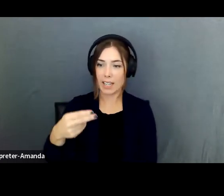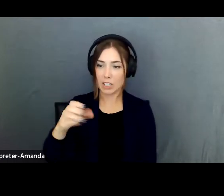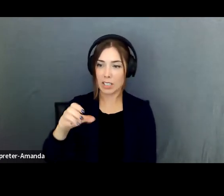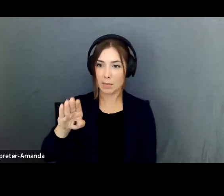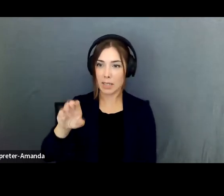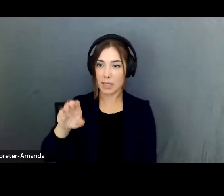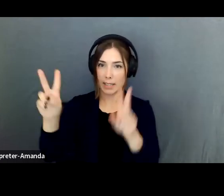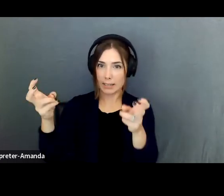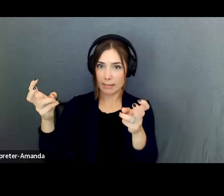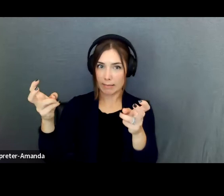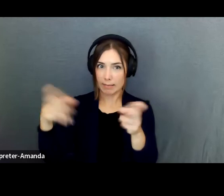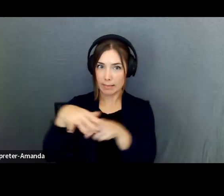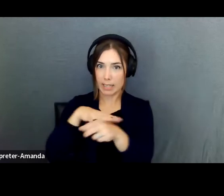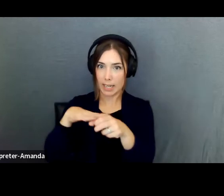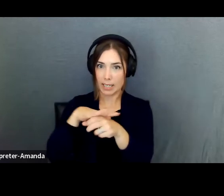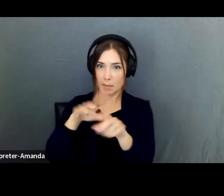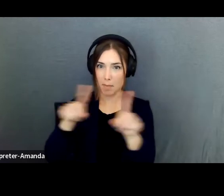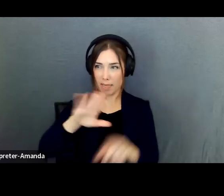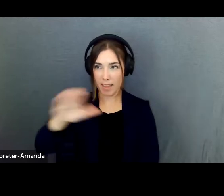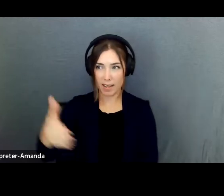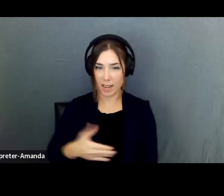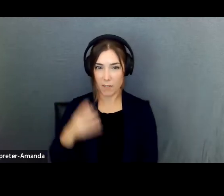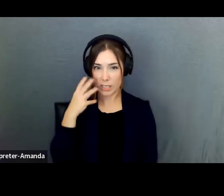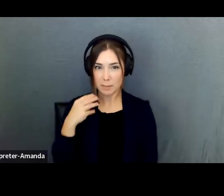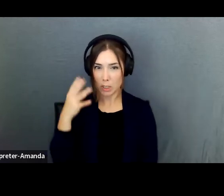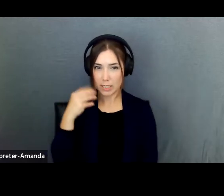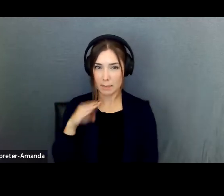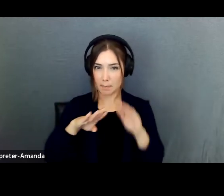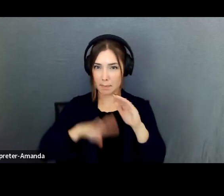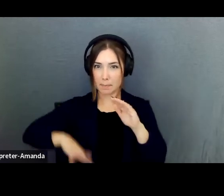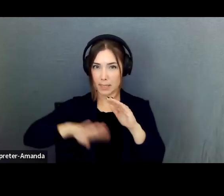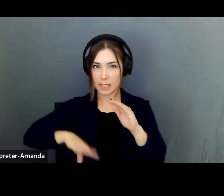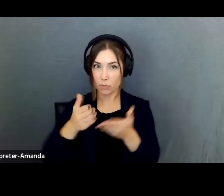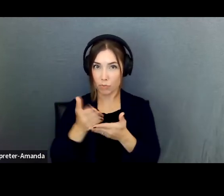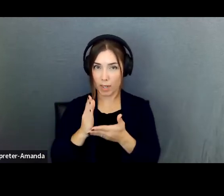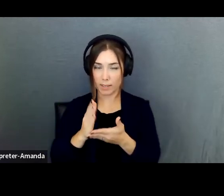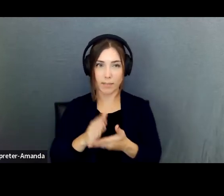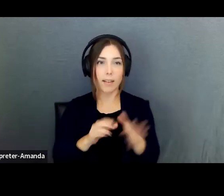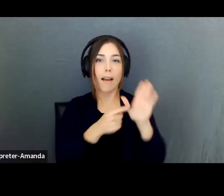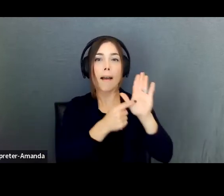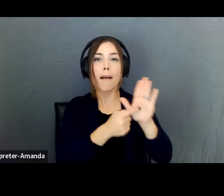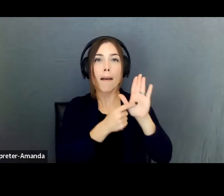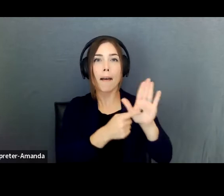most basic rights. Okay? So these are things like I can have a lock on my door.